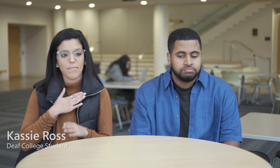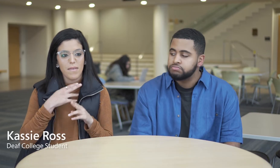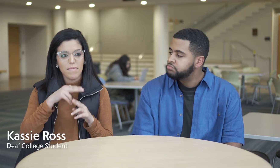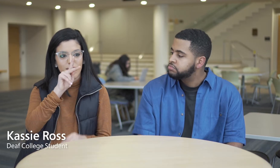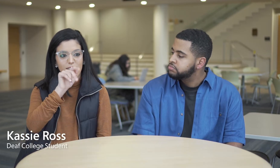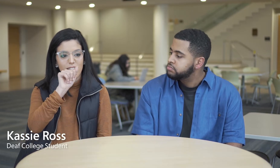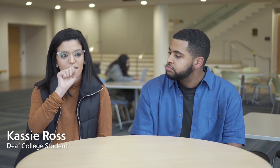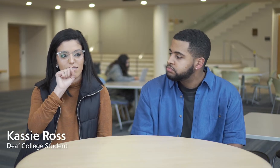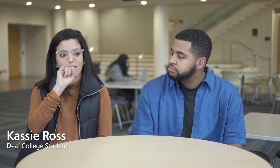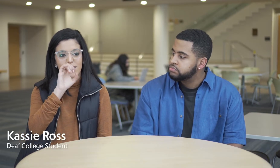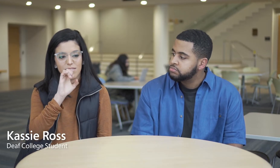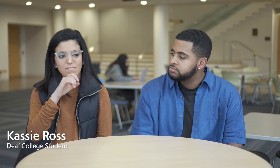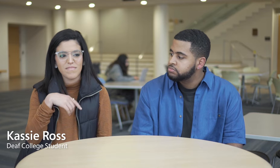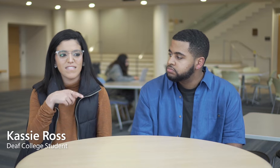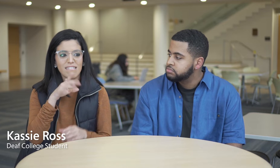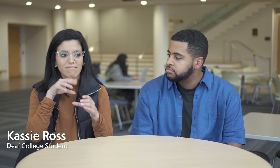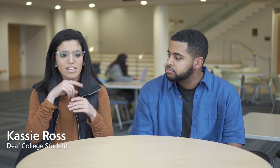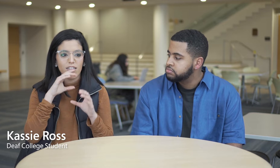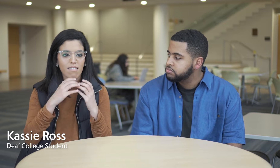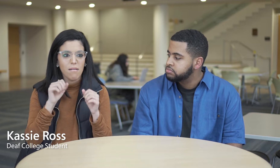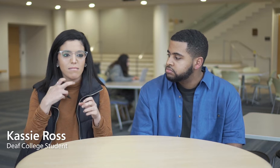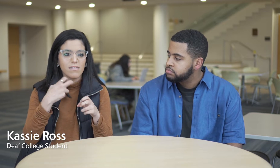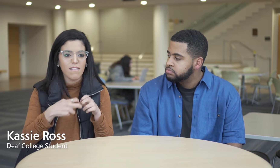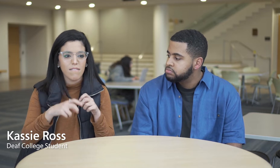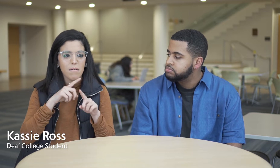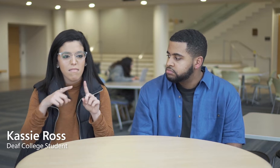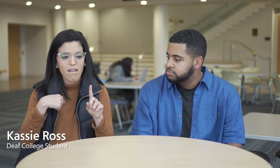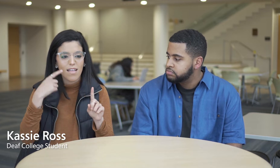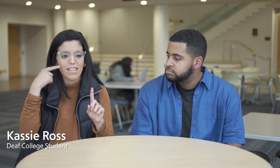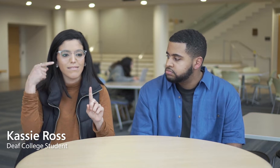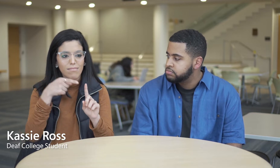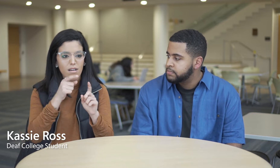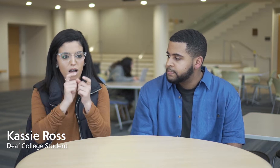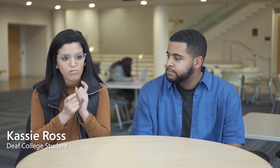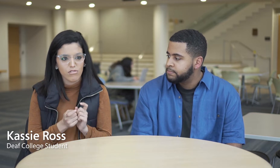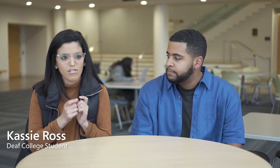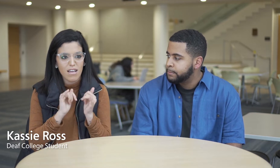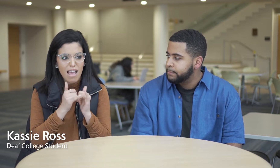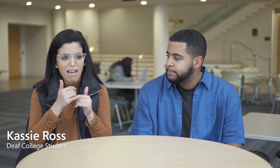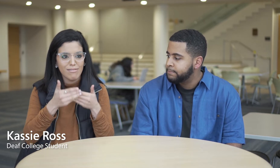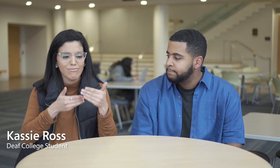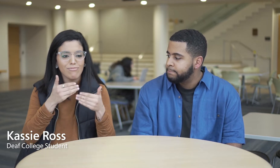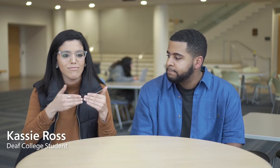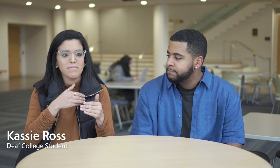My name is Kassie. Being in a hearing class can be tough, but I think it is the accommodations that help me to be efficient.